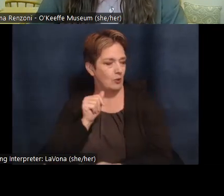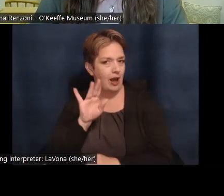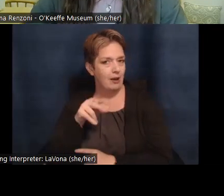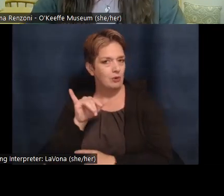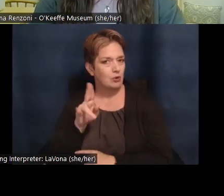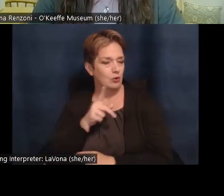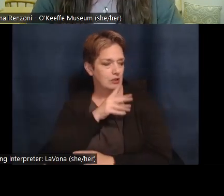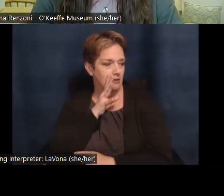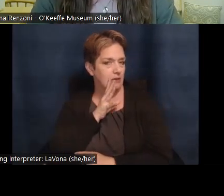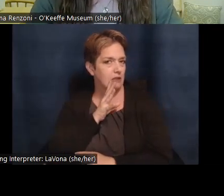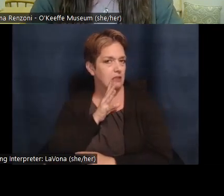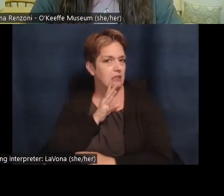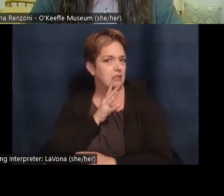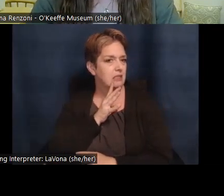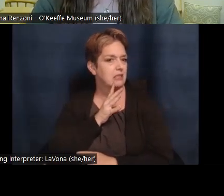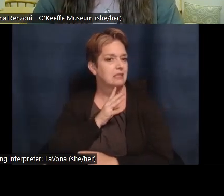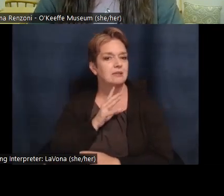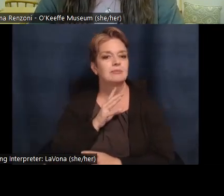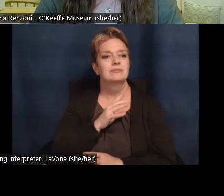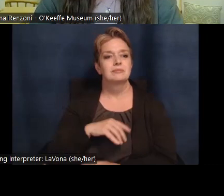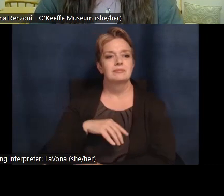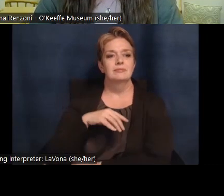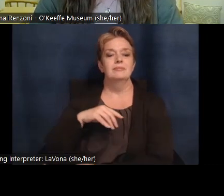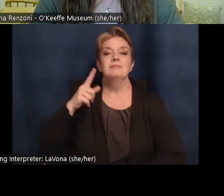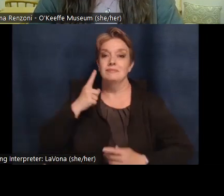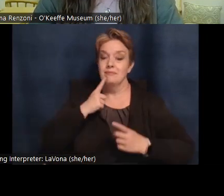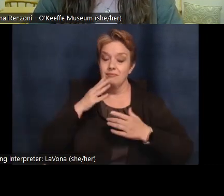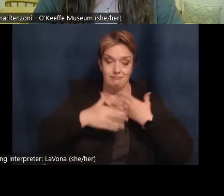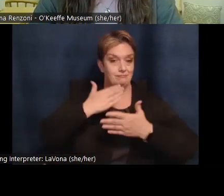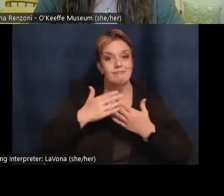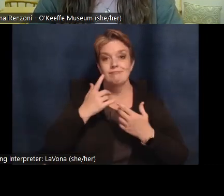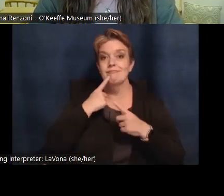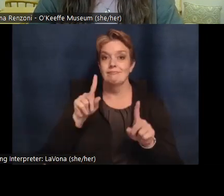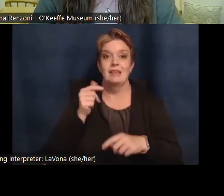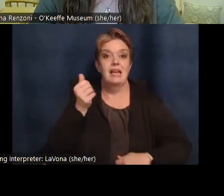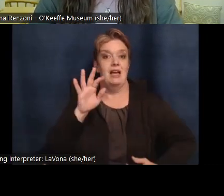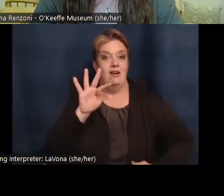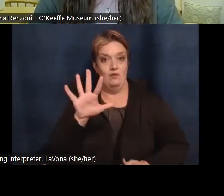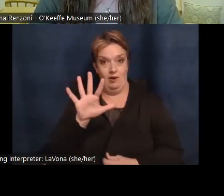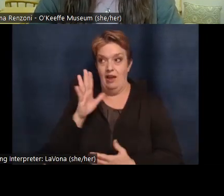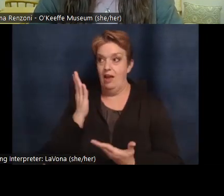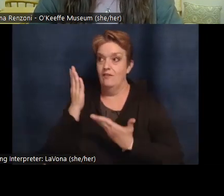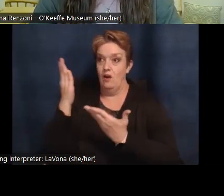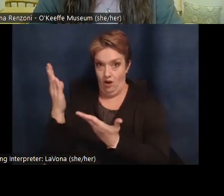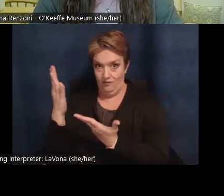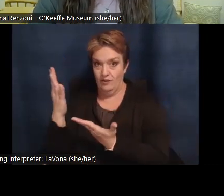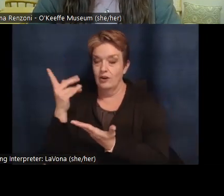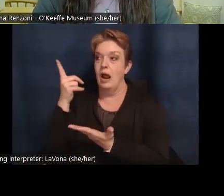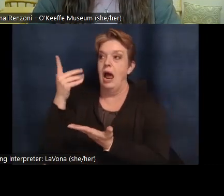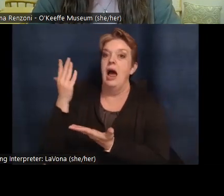So once she gets the house in 1945, unfortunately her husband, Alfred Stieglitz, passes away shortly after,